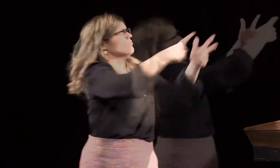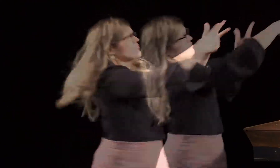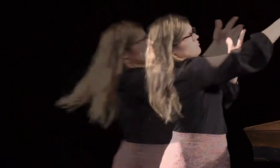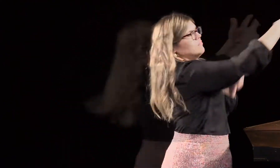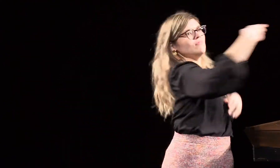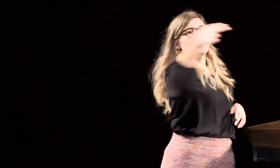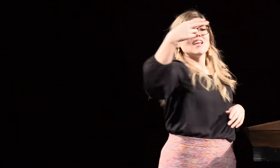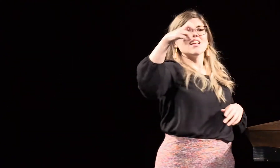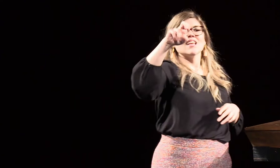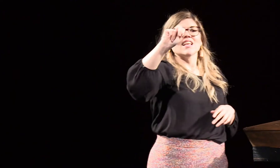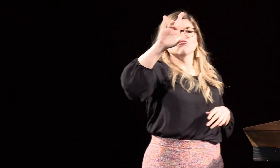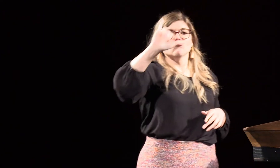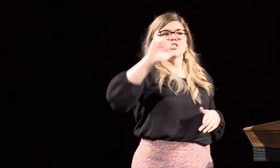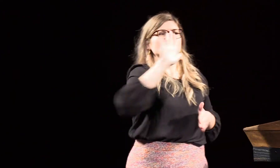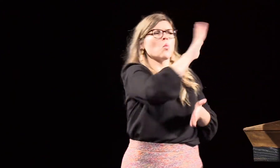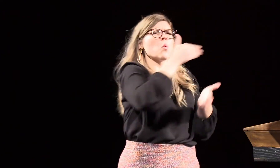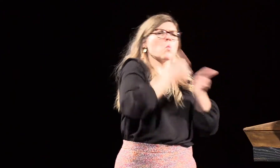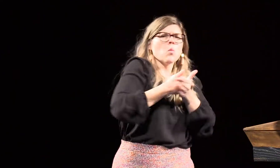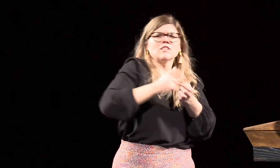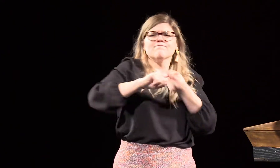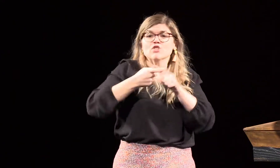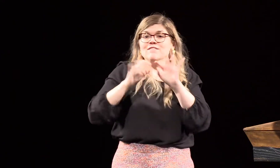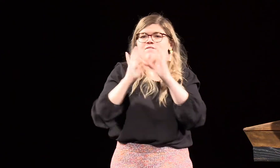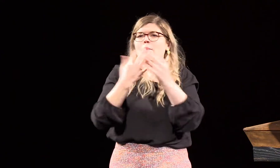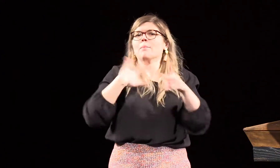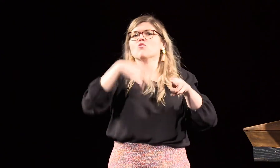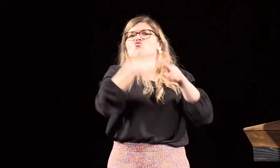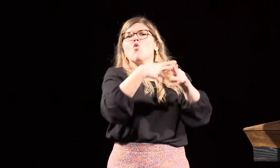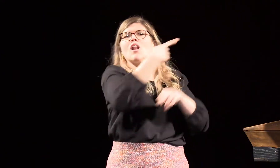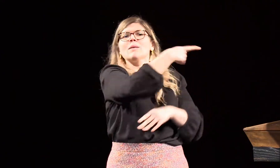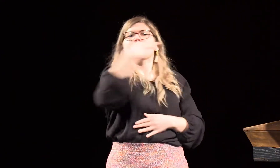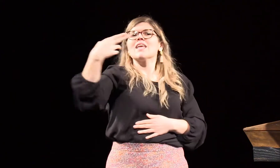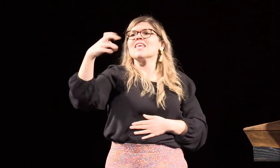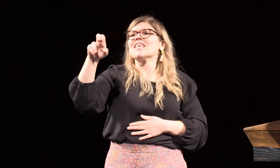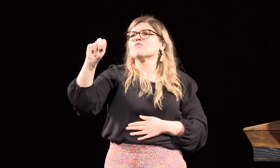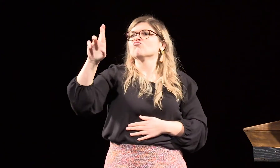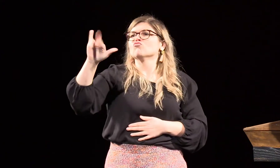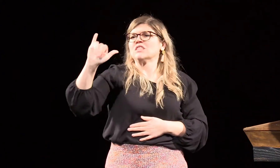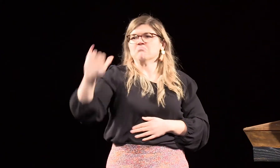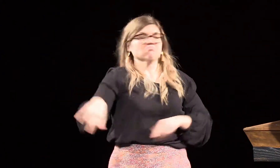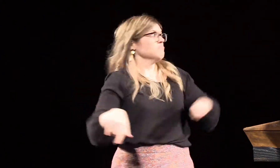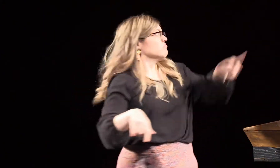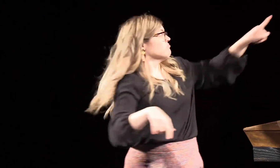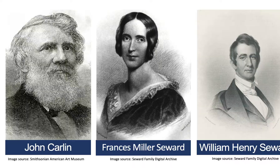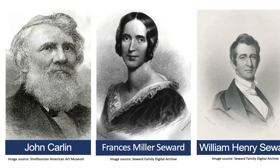Now, the third person here is Henry Seward, Frances' husband.